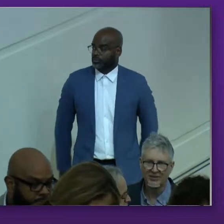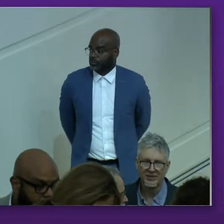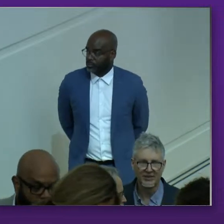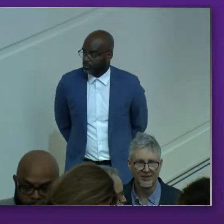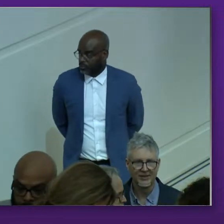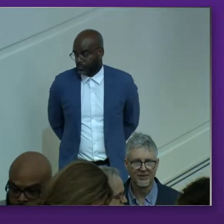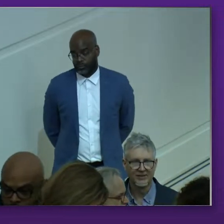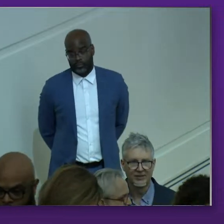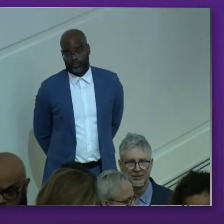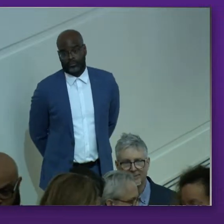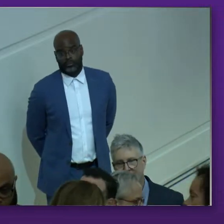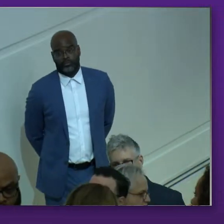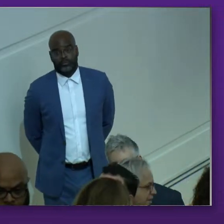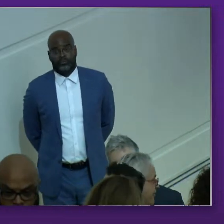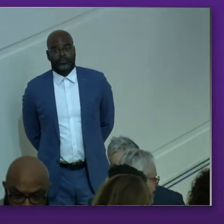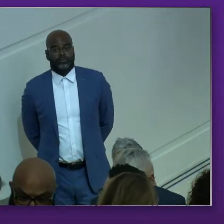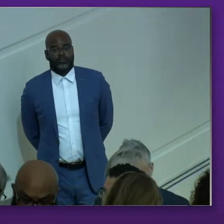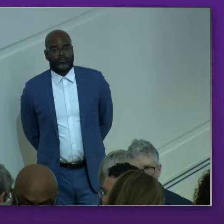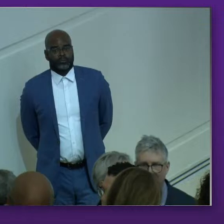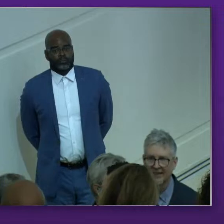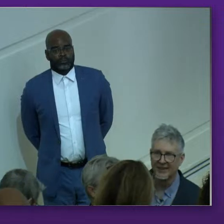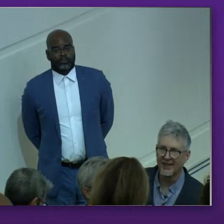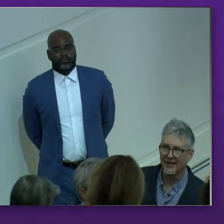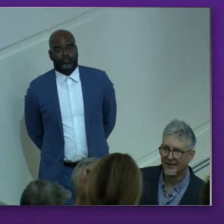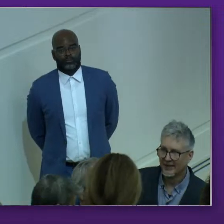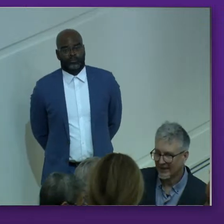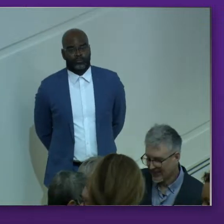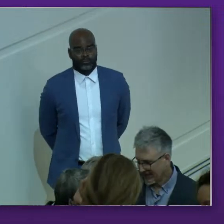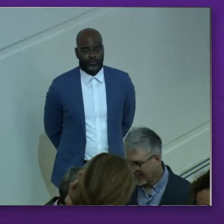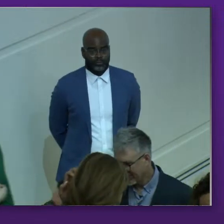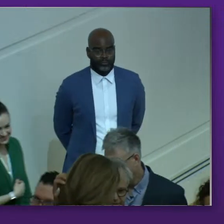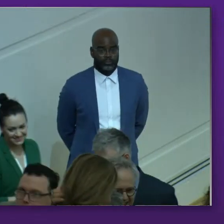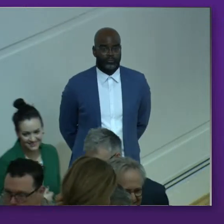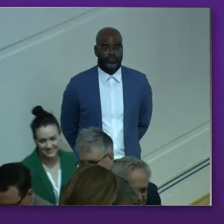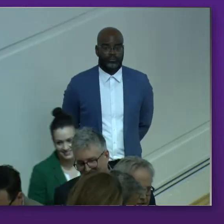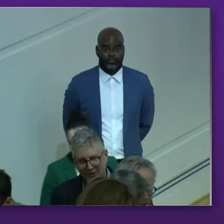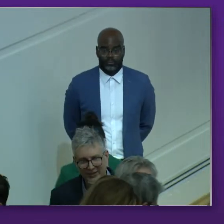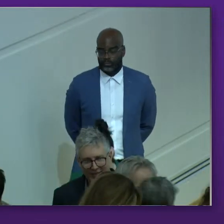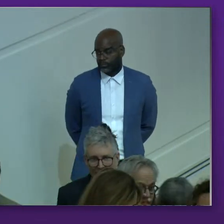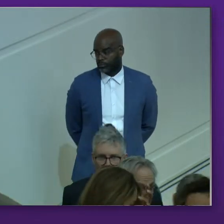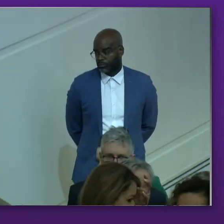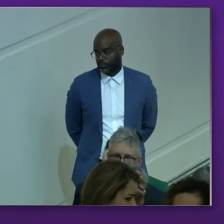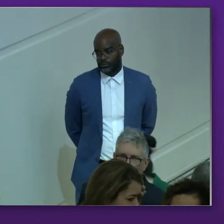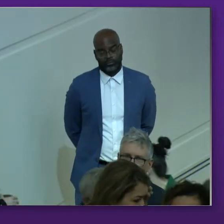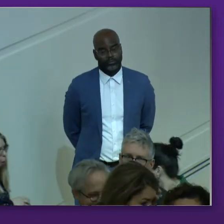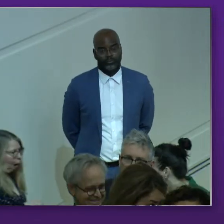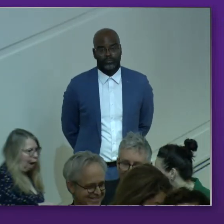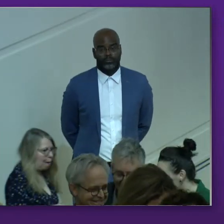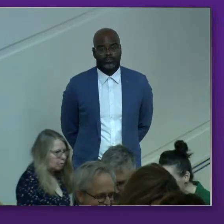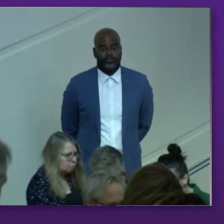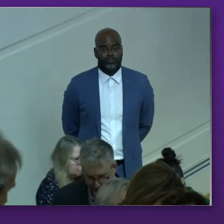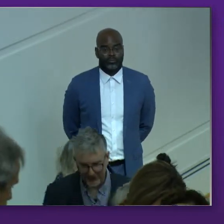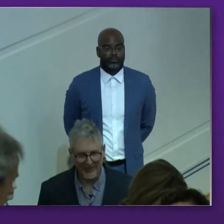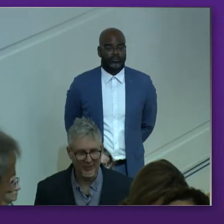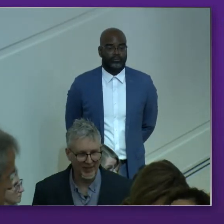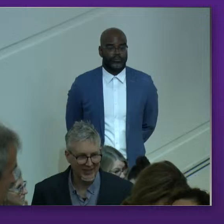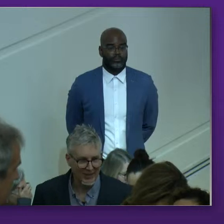ALL FACE VARIOUS TYPES OF